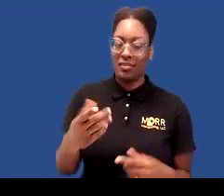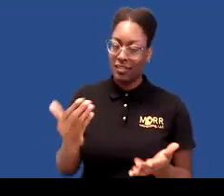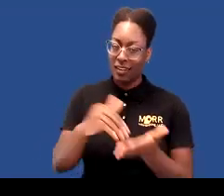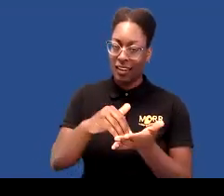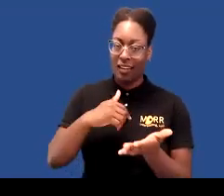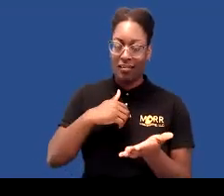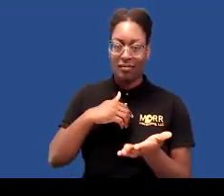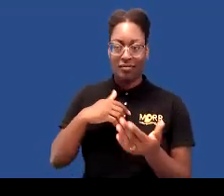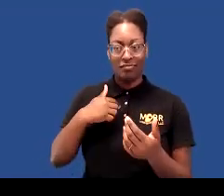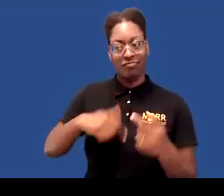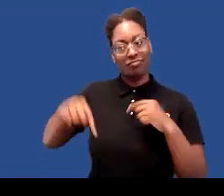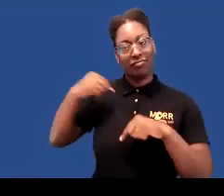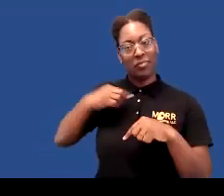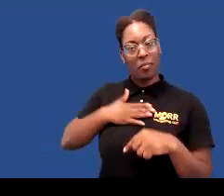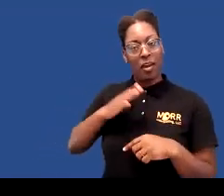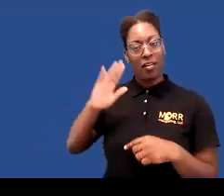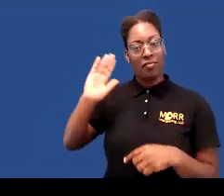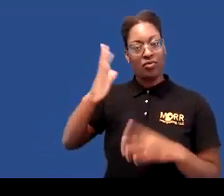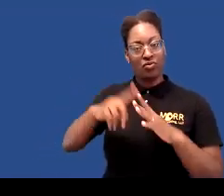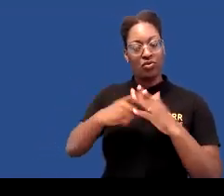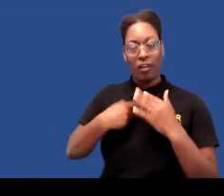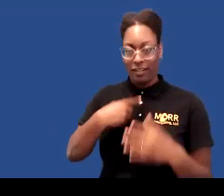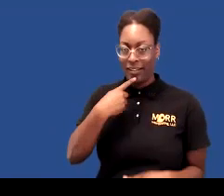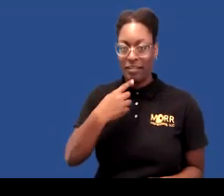For me, it's an ongoing learning process, but I do see links here,